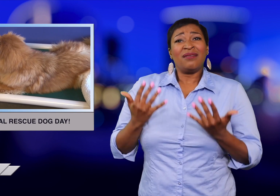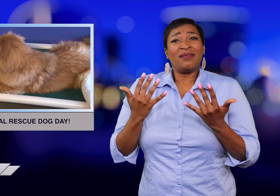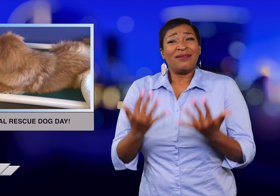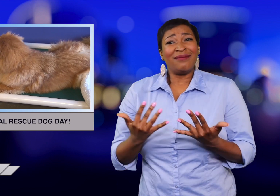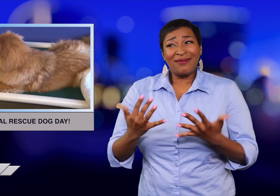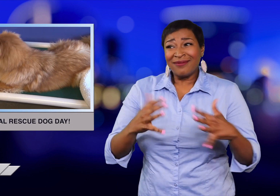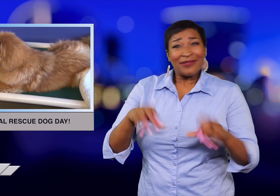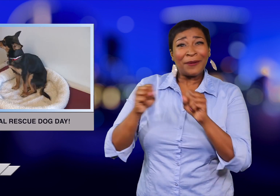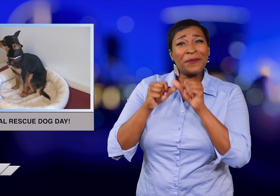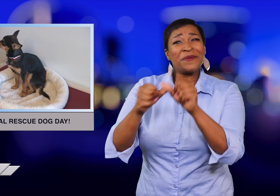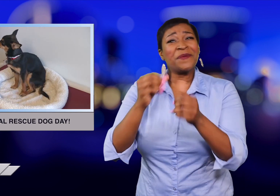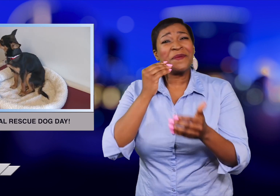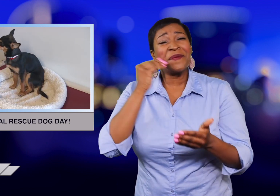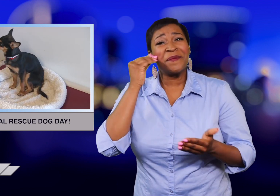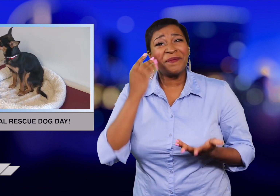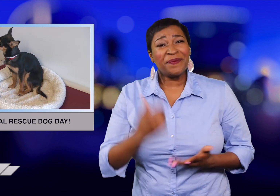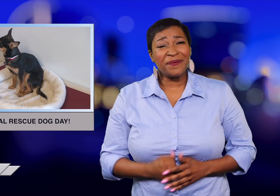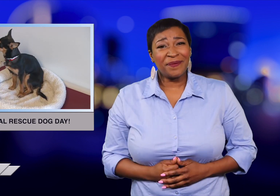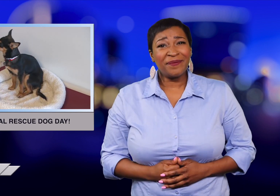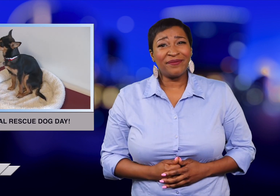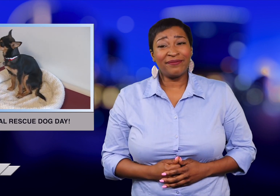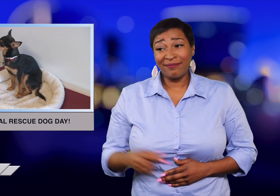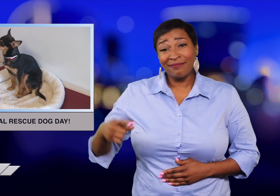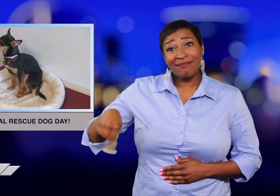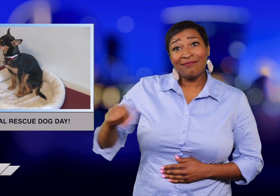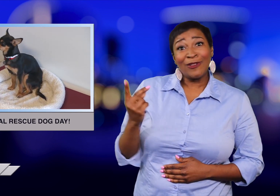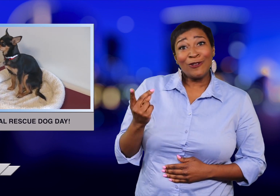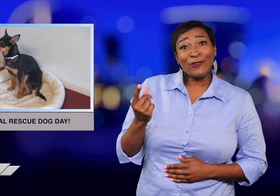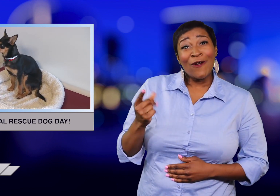for forever homes.